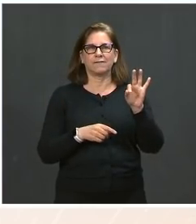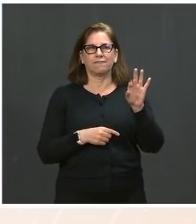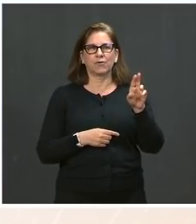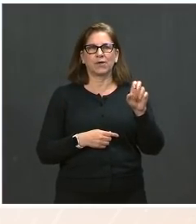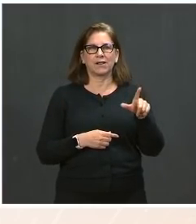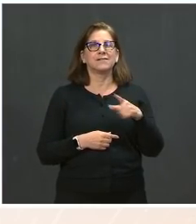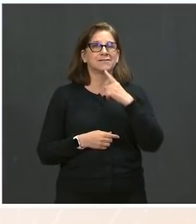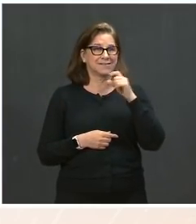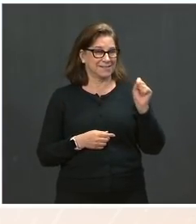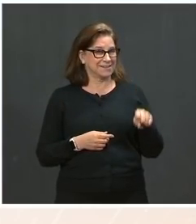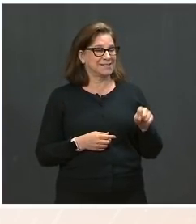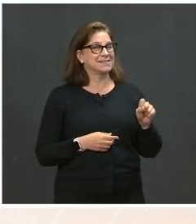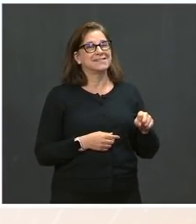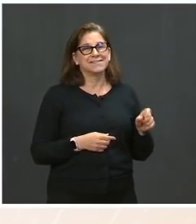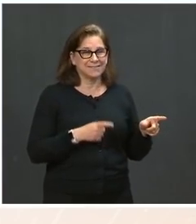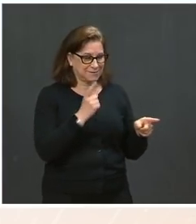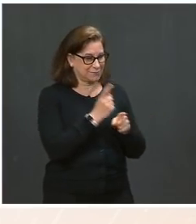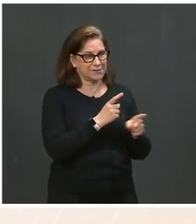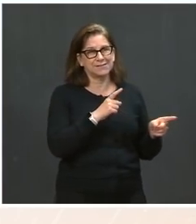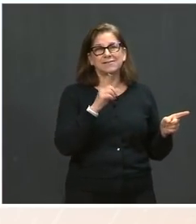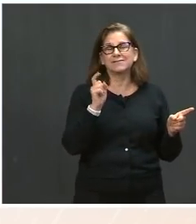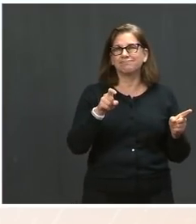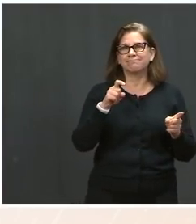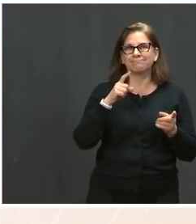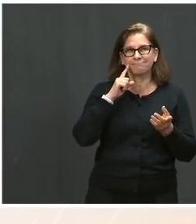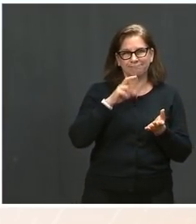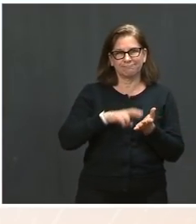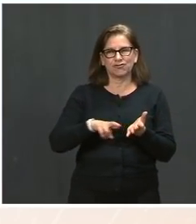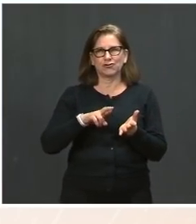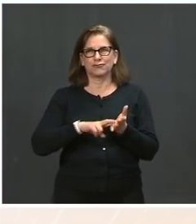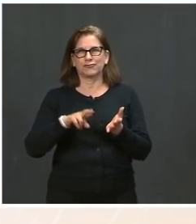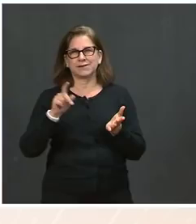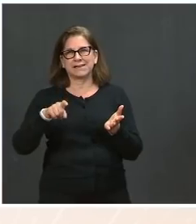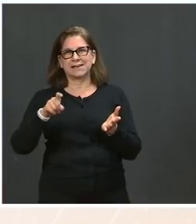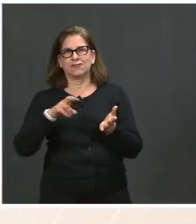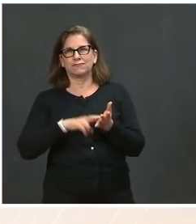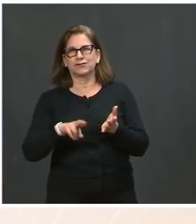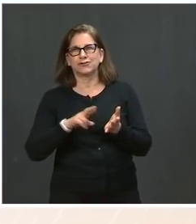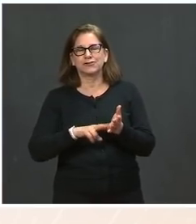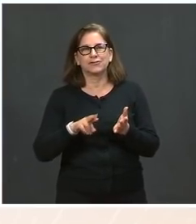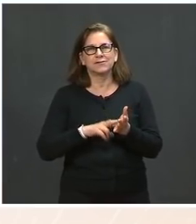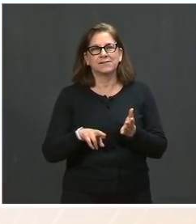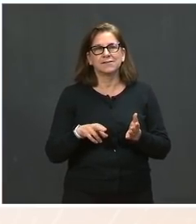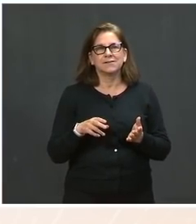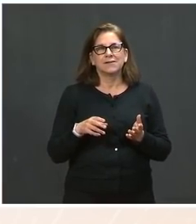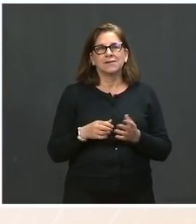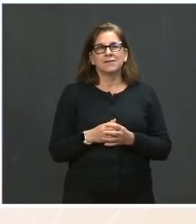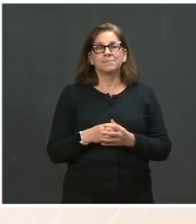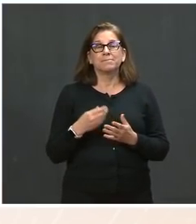it is not a deployment opportunity. But they're -- because funding opportunities really accelerate